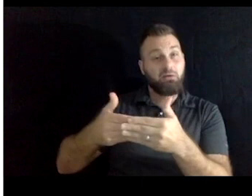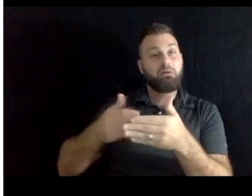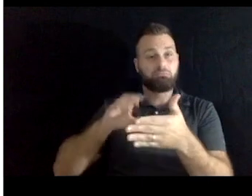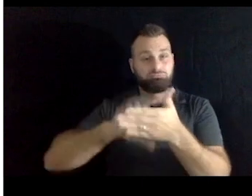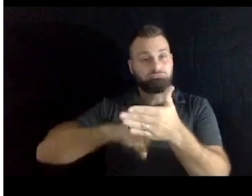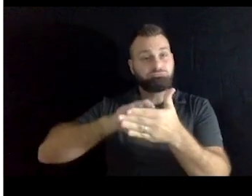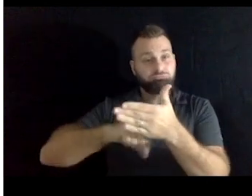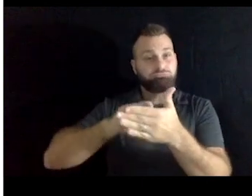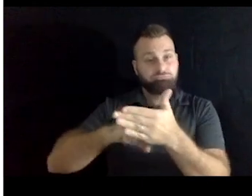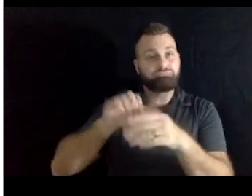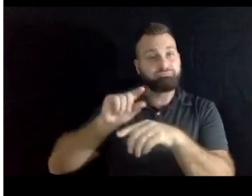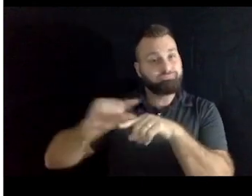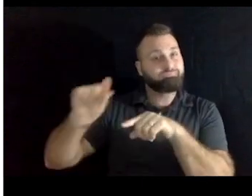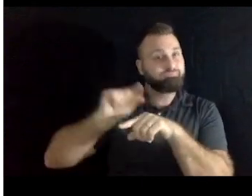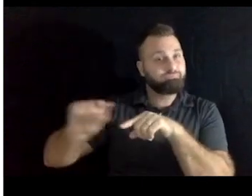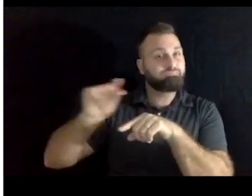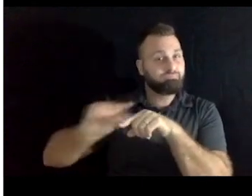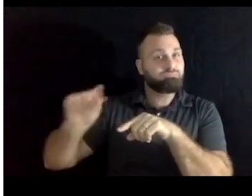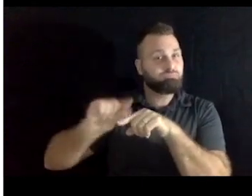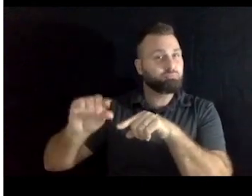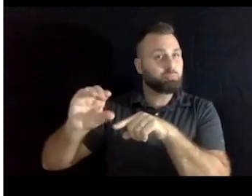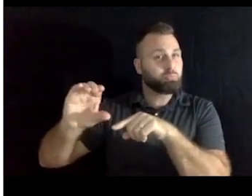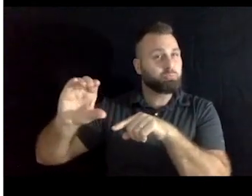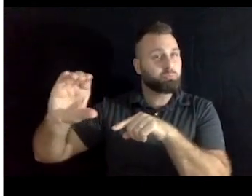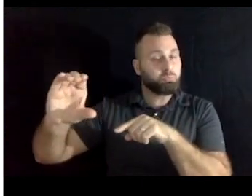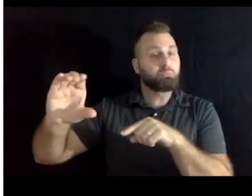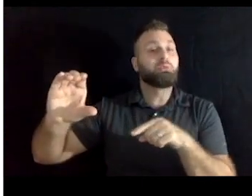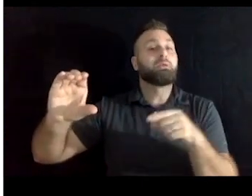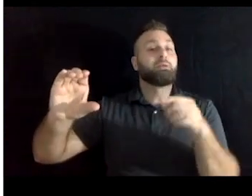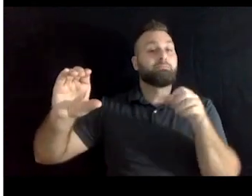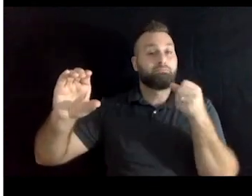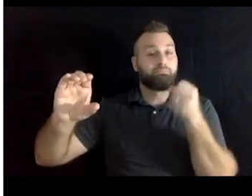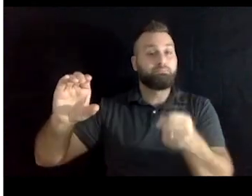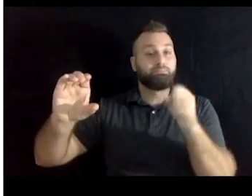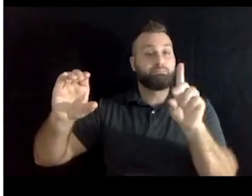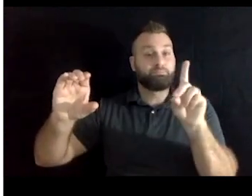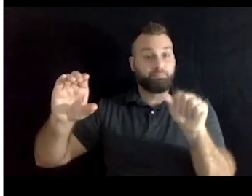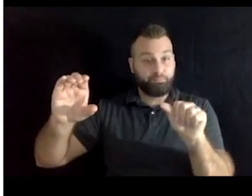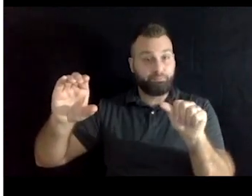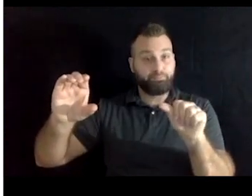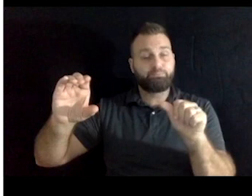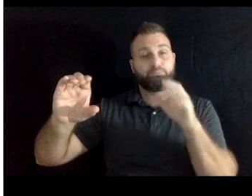program for a certain number a certain amount of a certain amount of months,